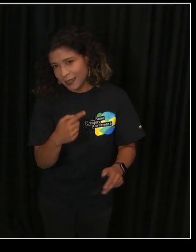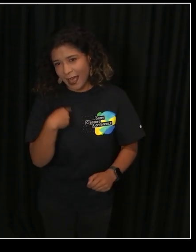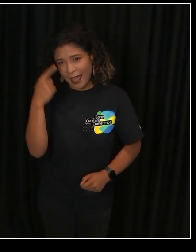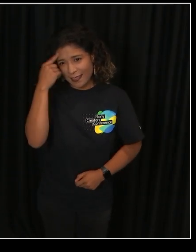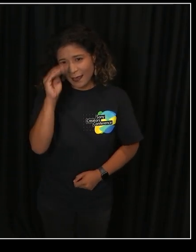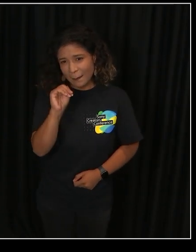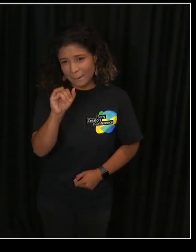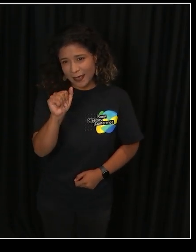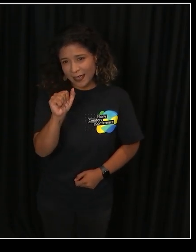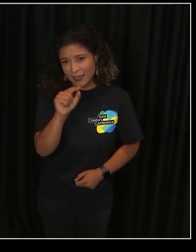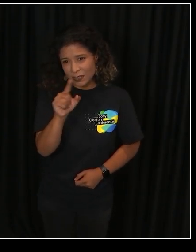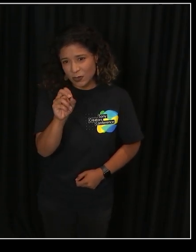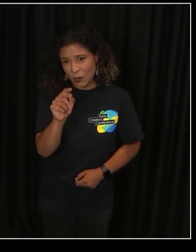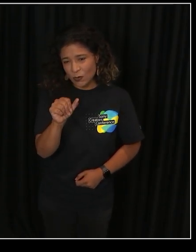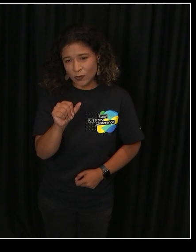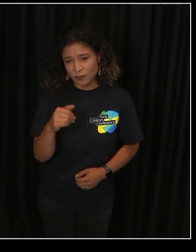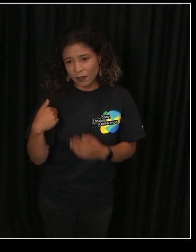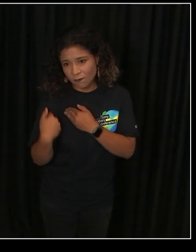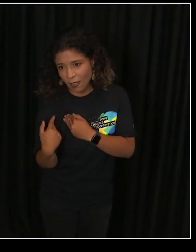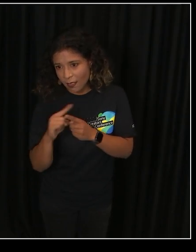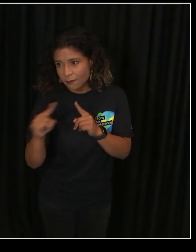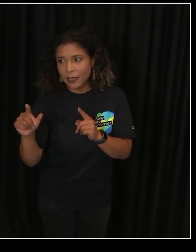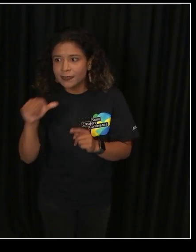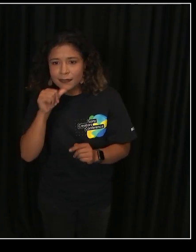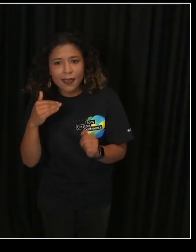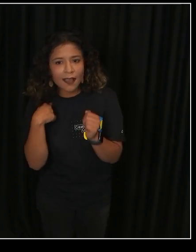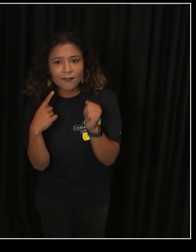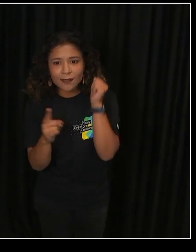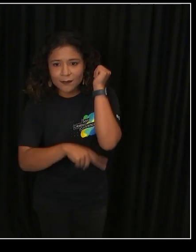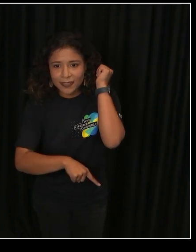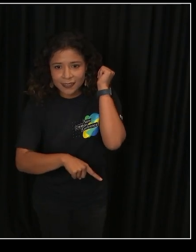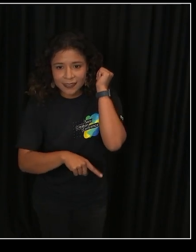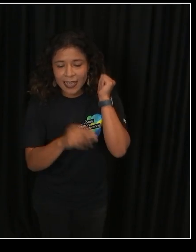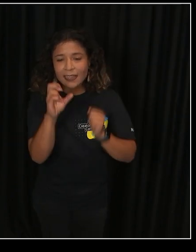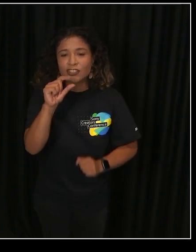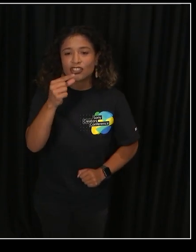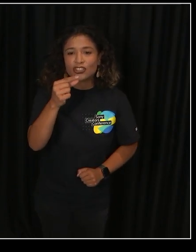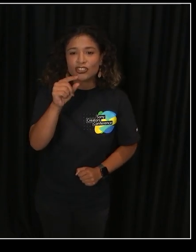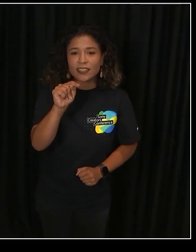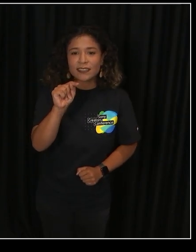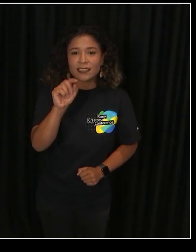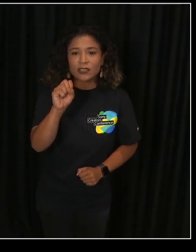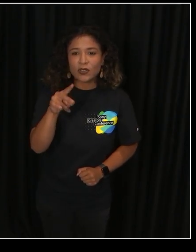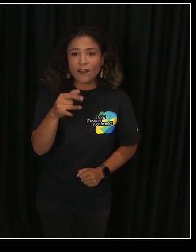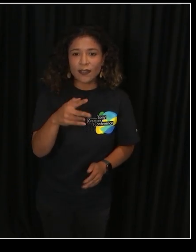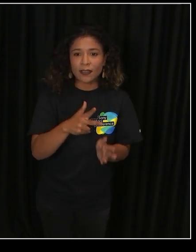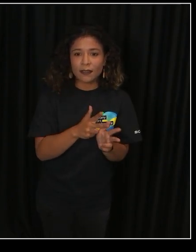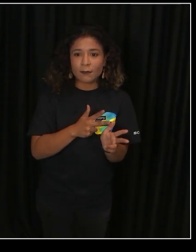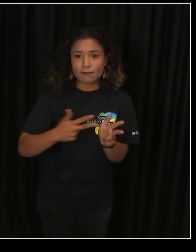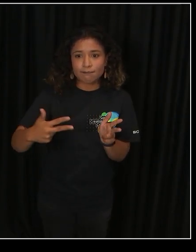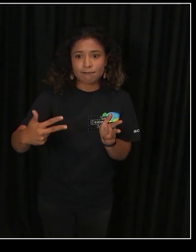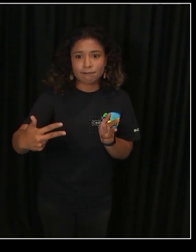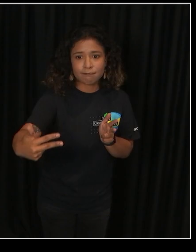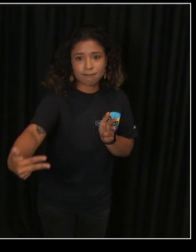but there was no penalty handed out and GT Sophy was knocked off the course... GT Sophy Orange was knocked off the course